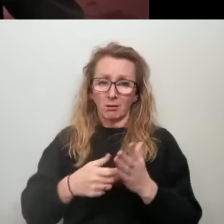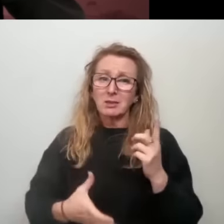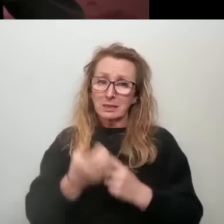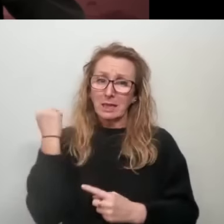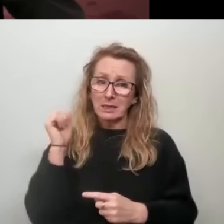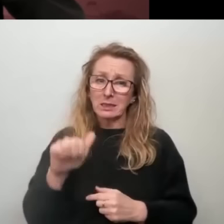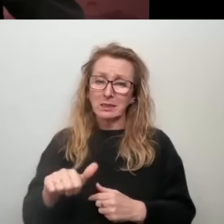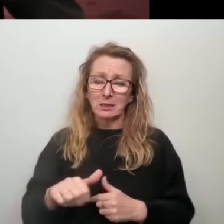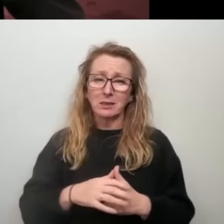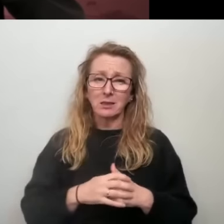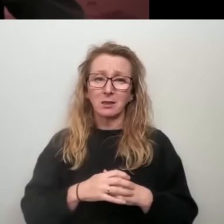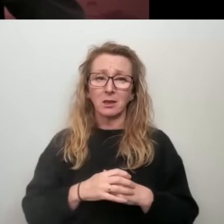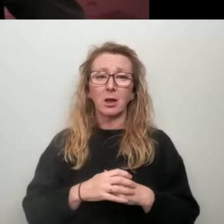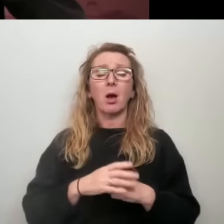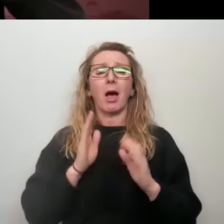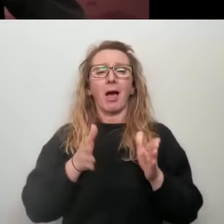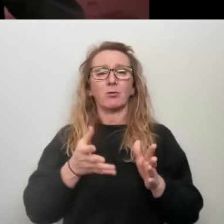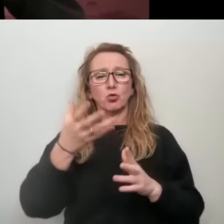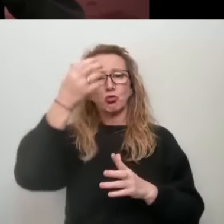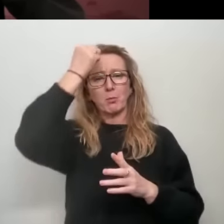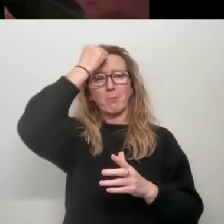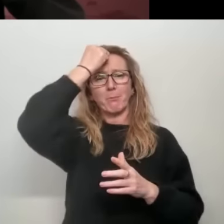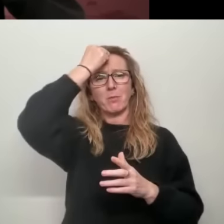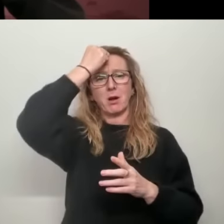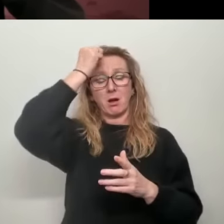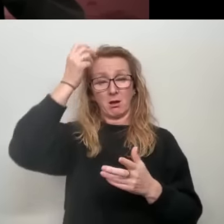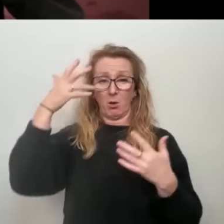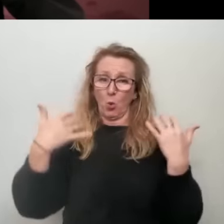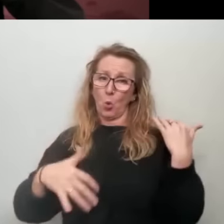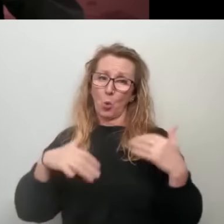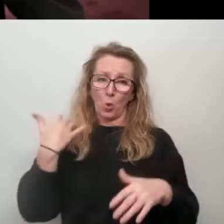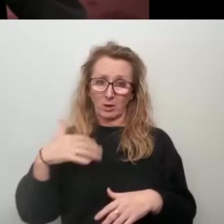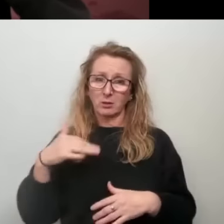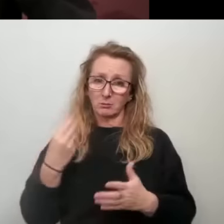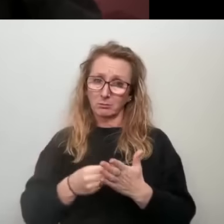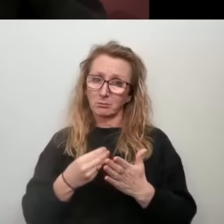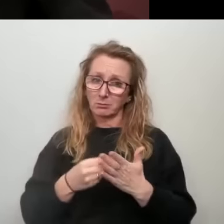but we have to remember that it was very expensive. It did go over budget.